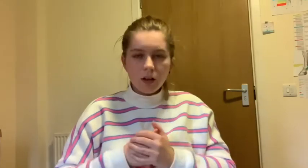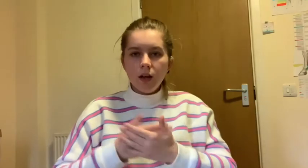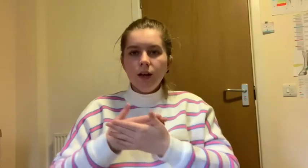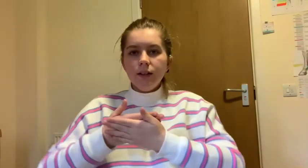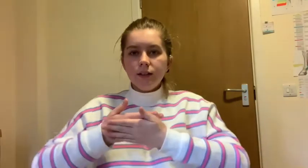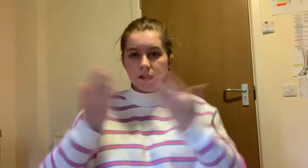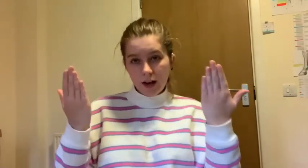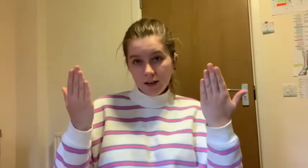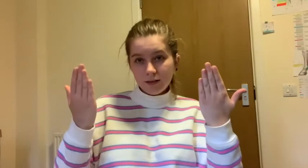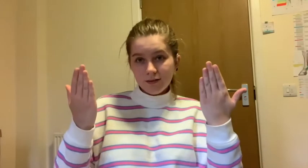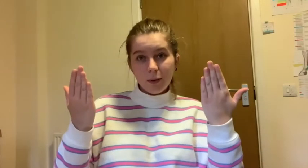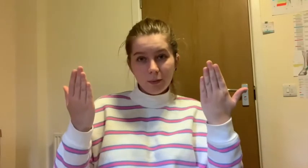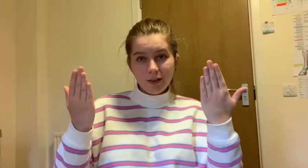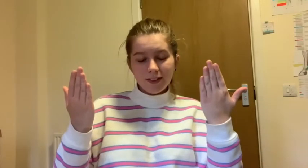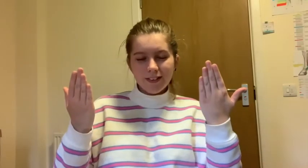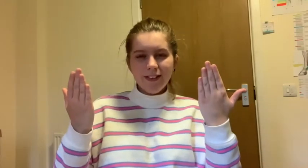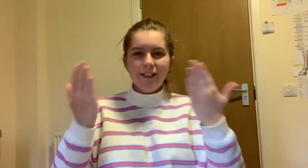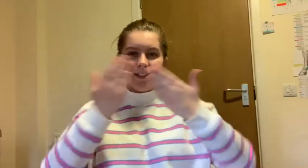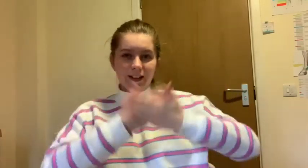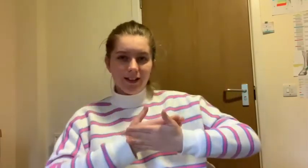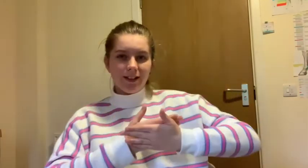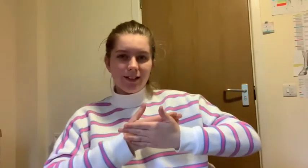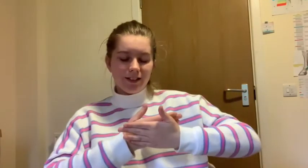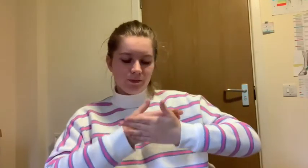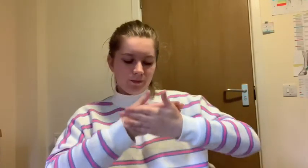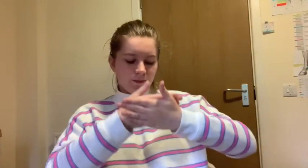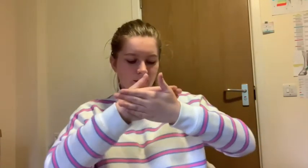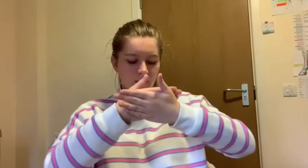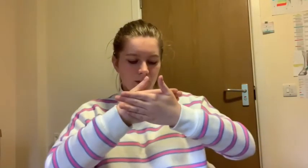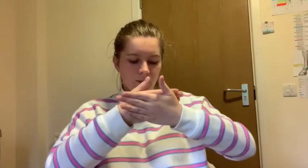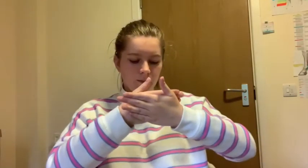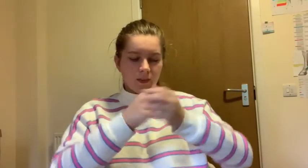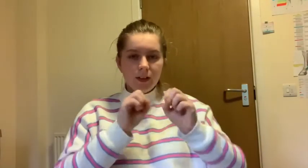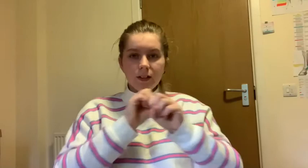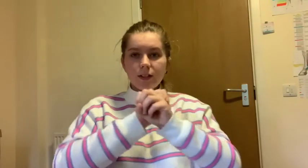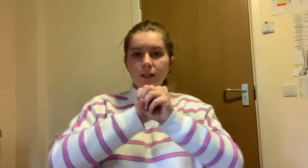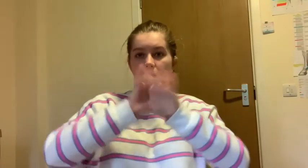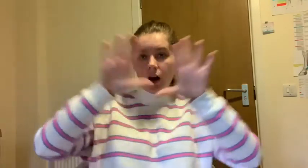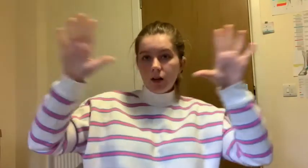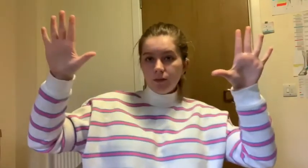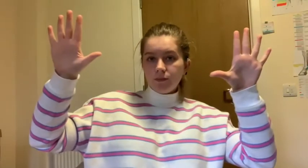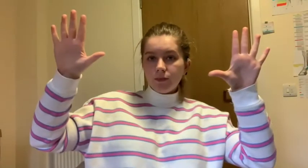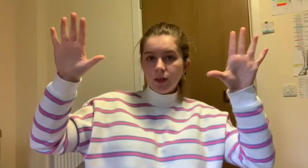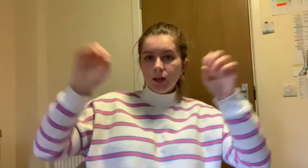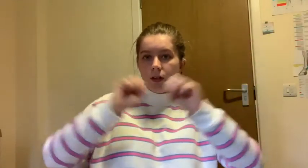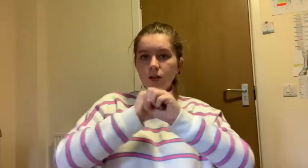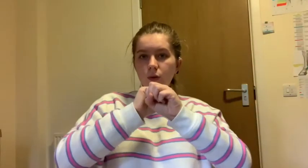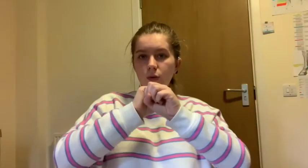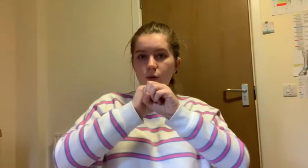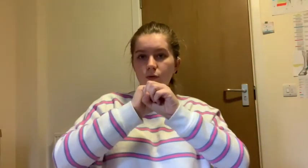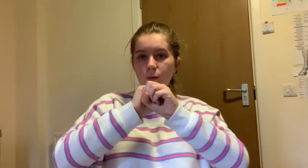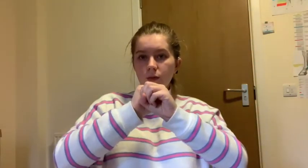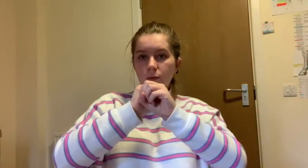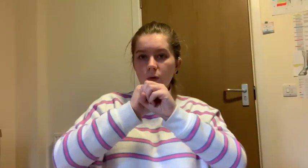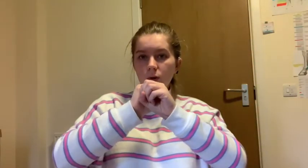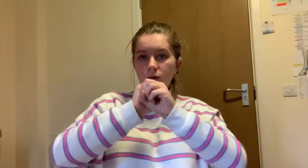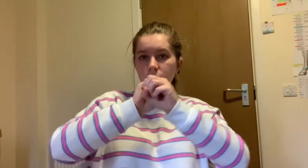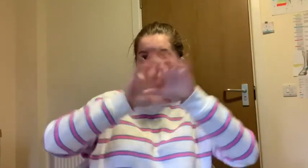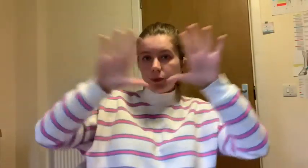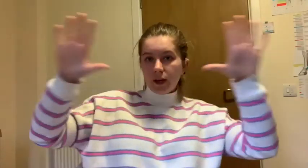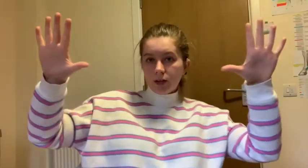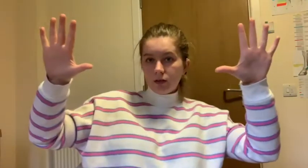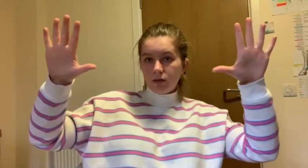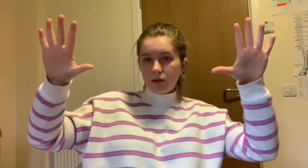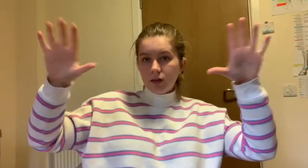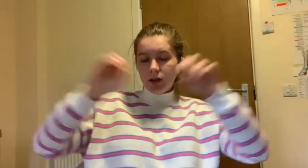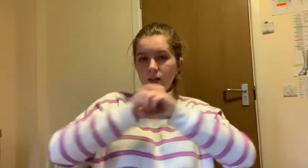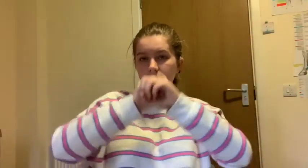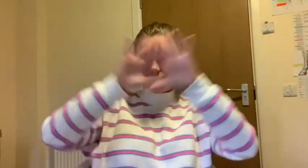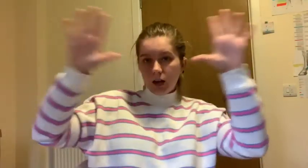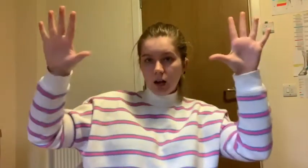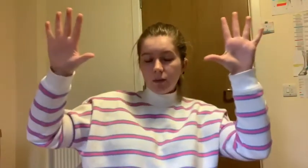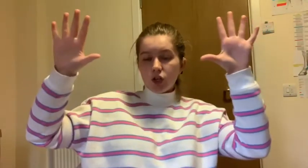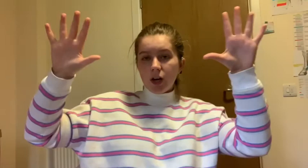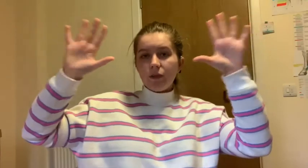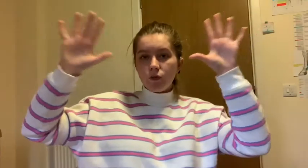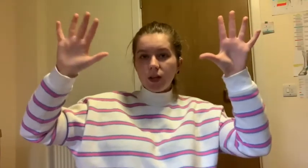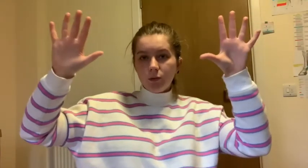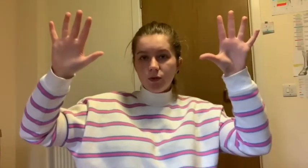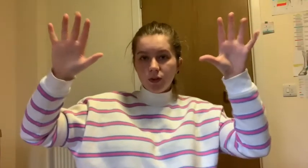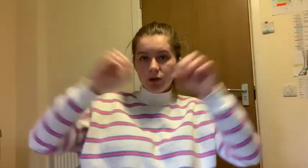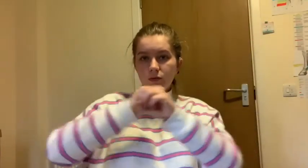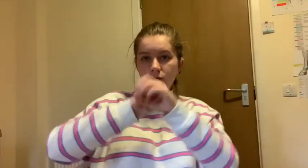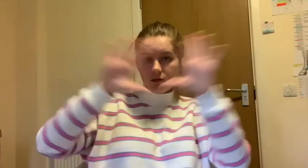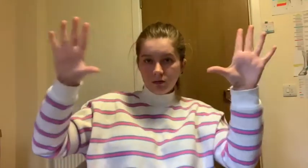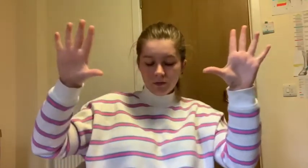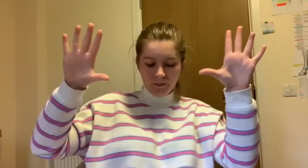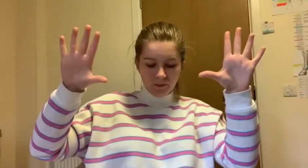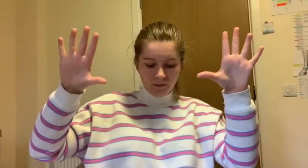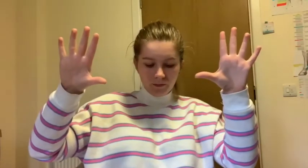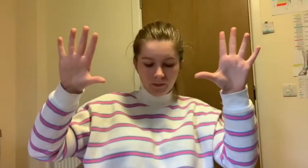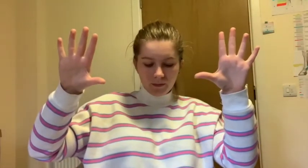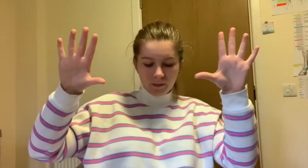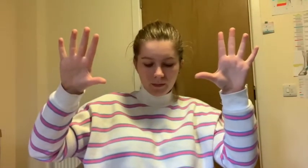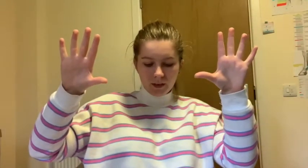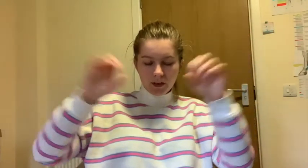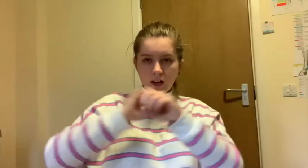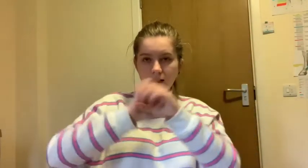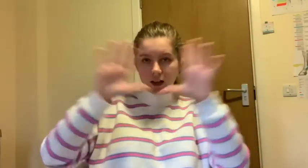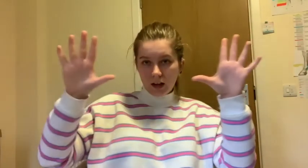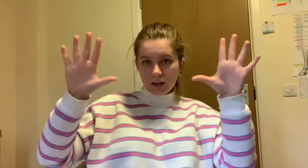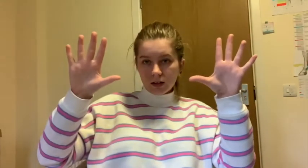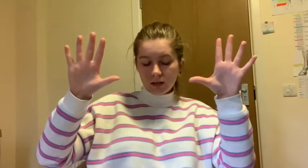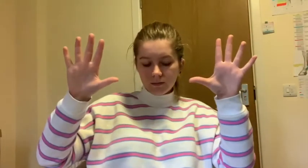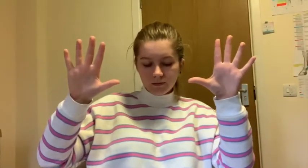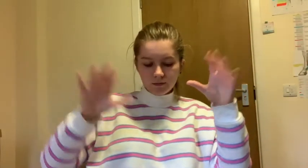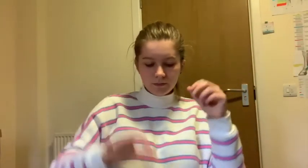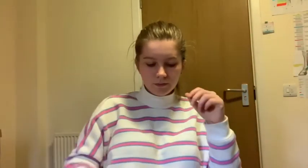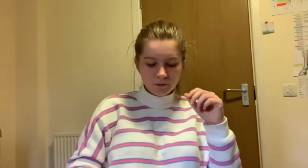Day, night, remember? Sky. So we go from small to big. Make sure to have it really above you. "Sky's alight".